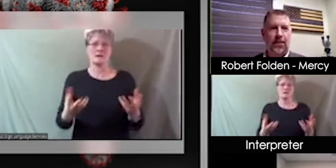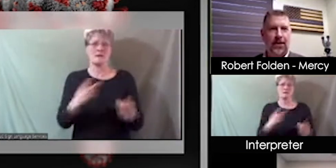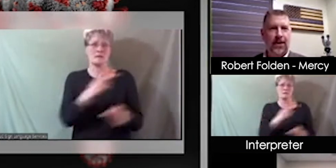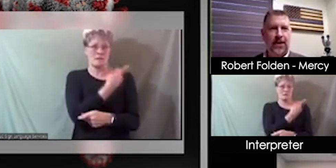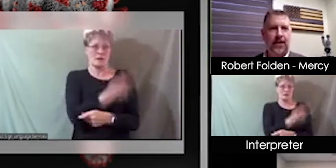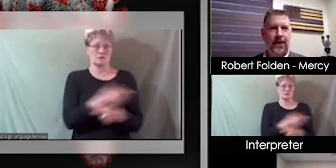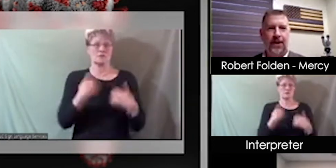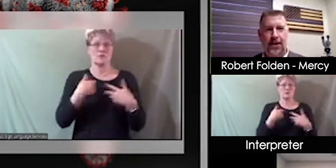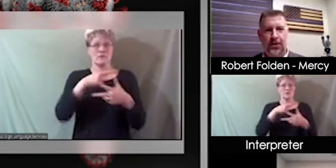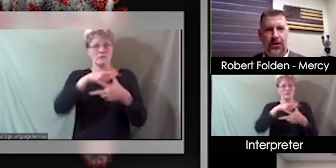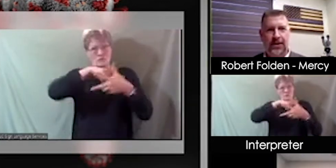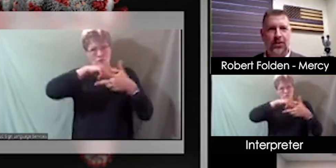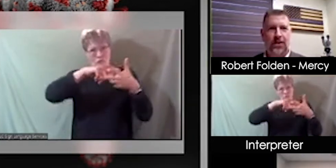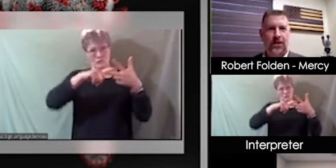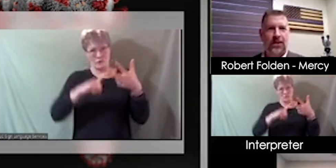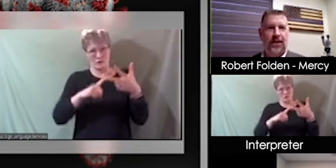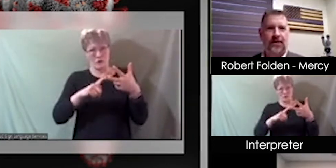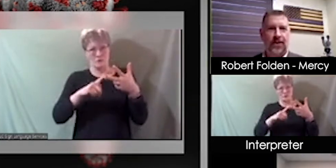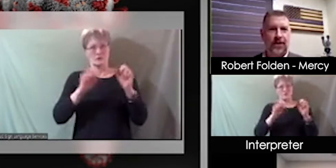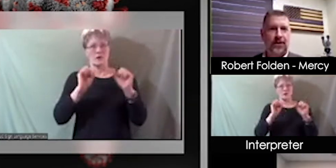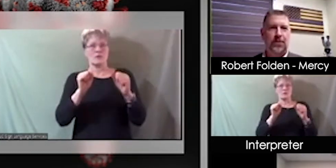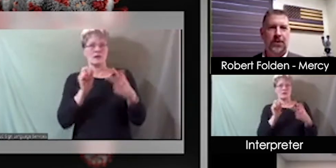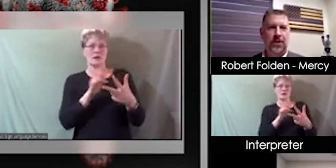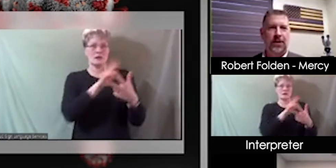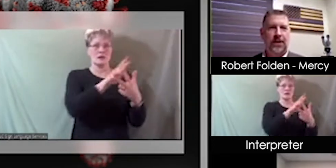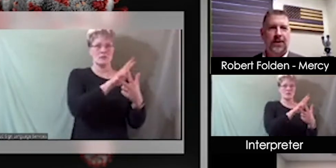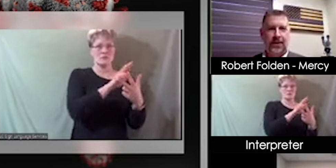capability and I know Shasta Regional has very similar